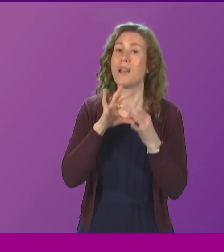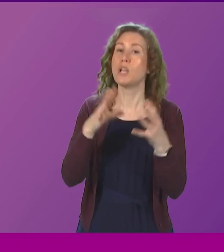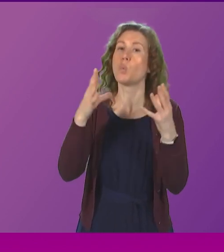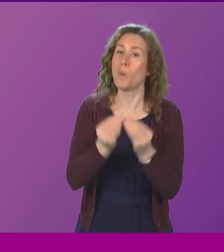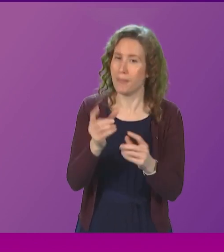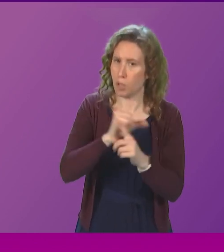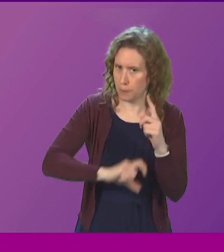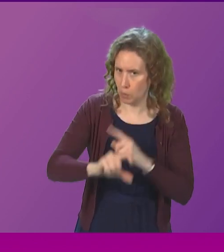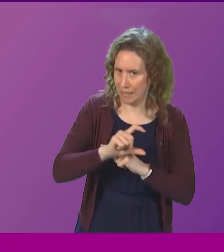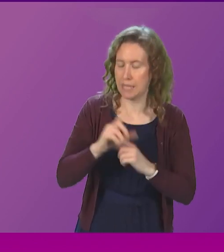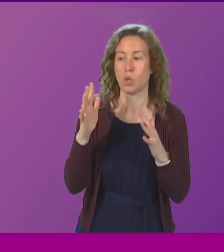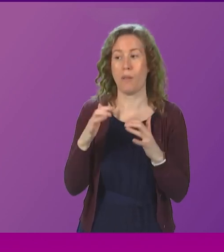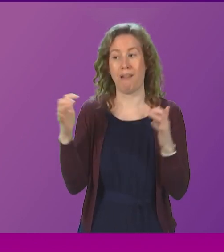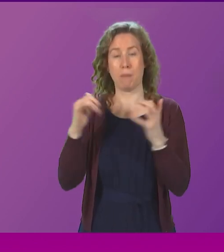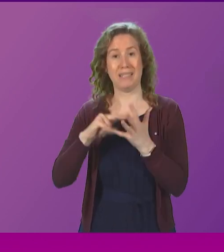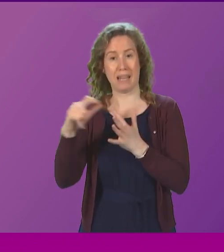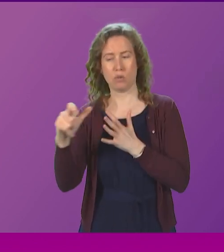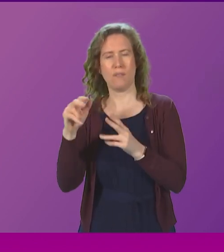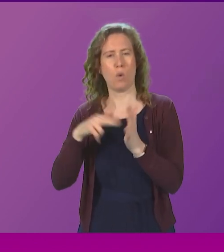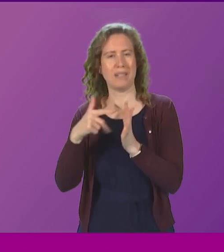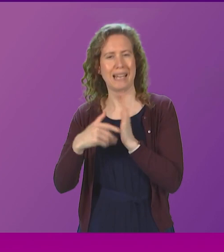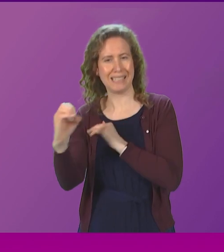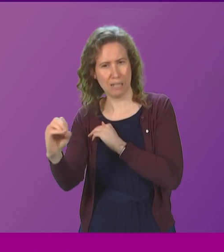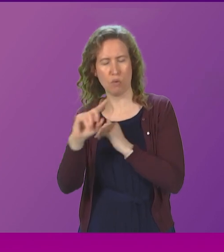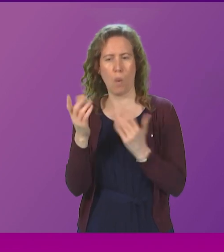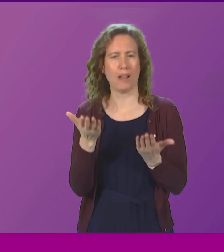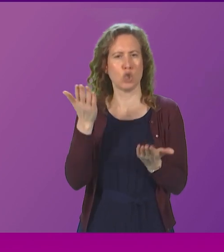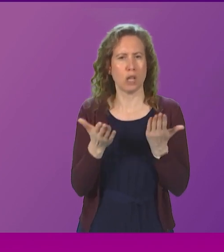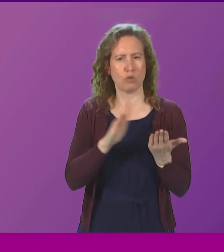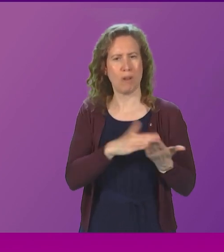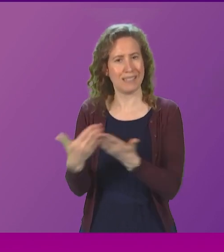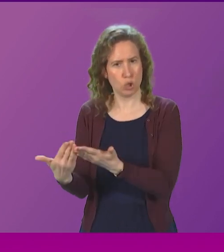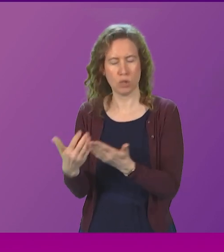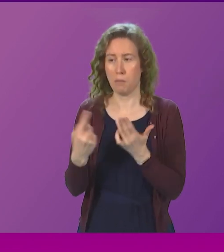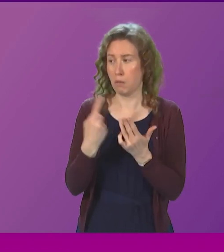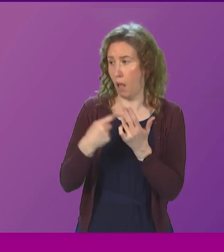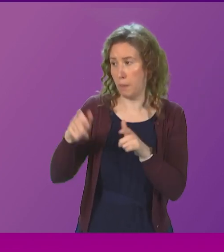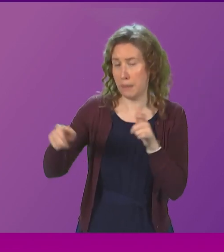The Cabinet Secretary for Net Zero and Just Transition, among others, will travel across